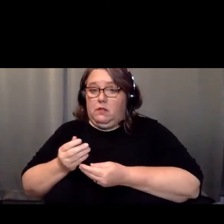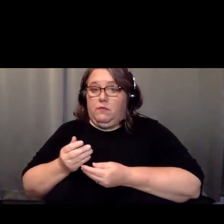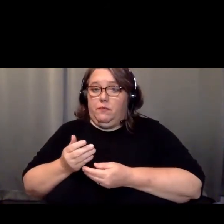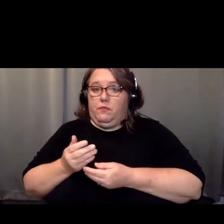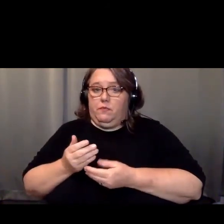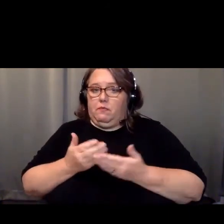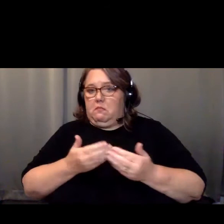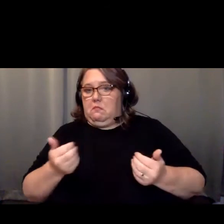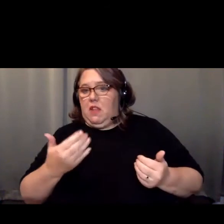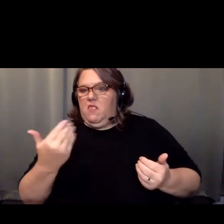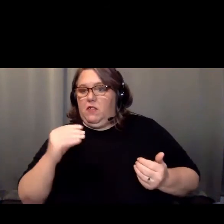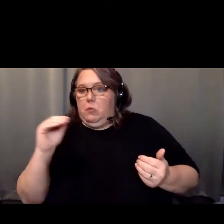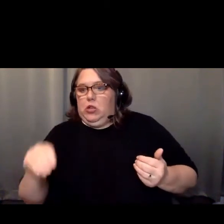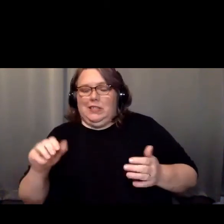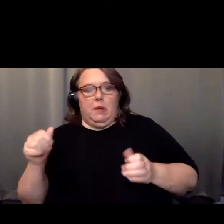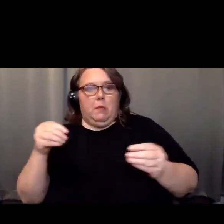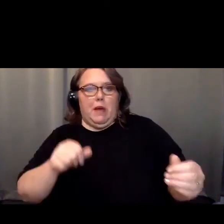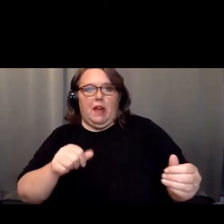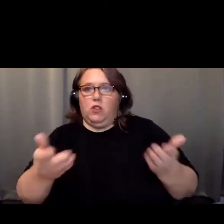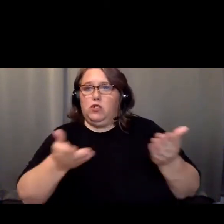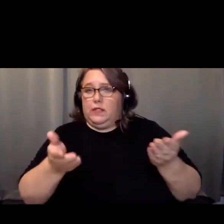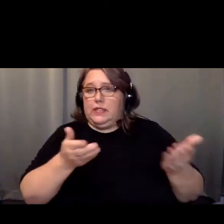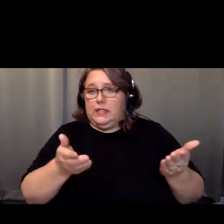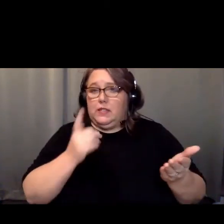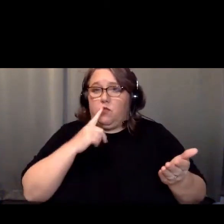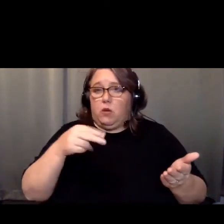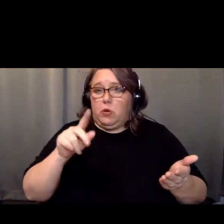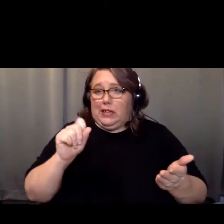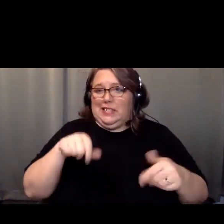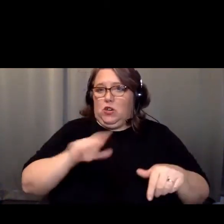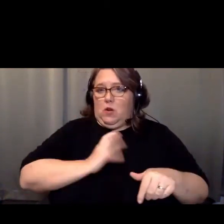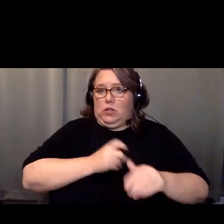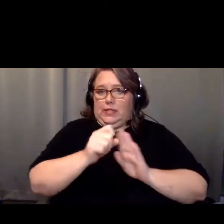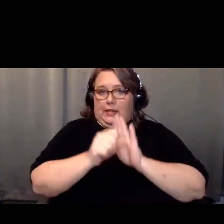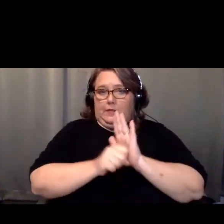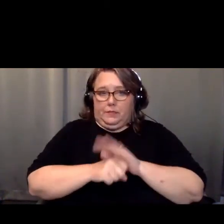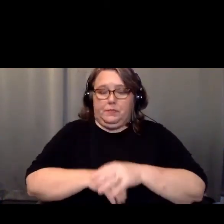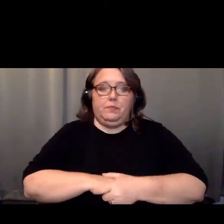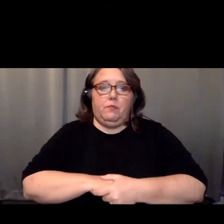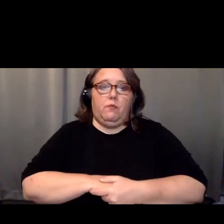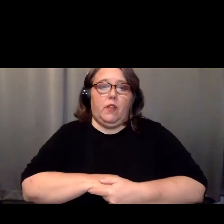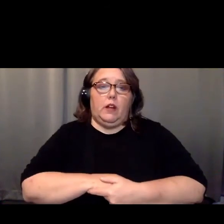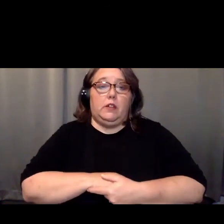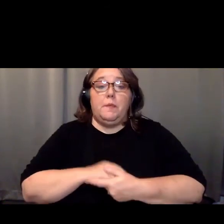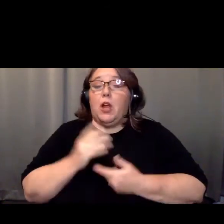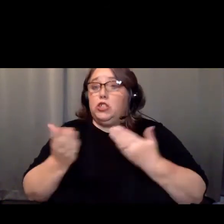to provide these services to students in our state. Some of the services that could be provided